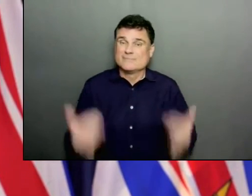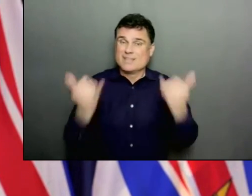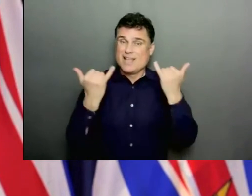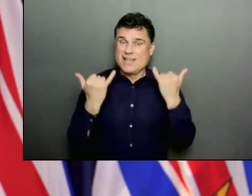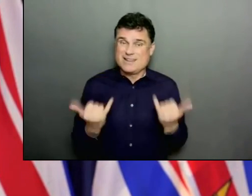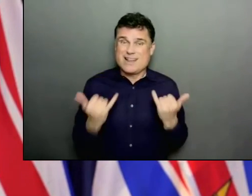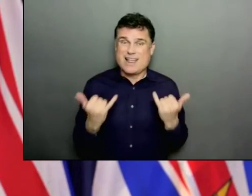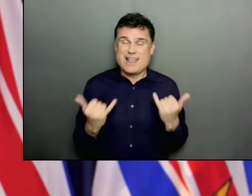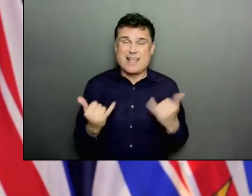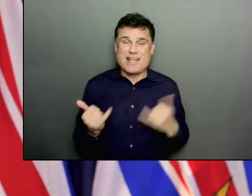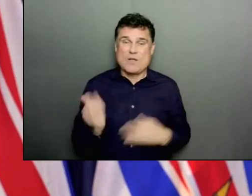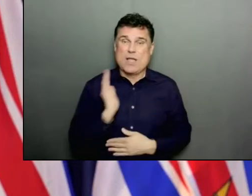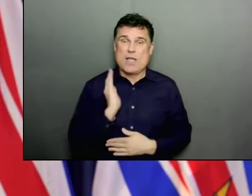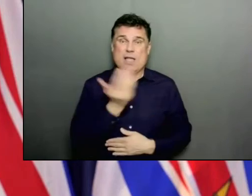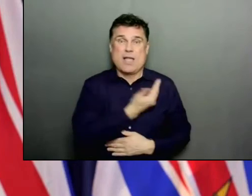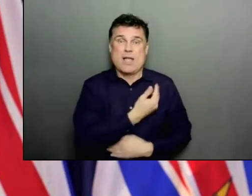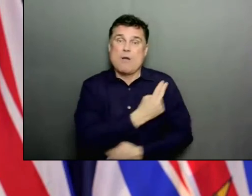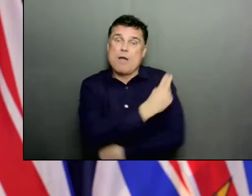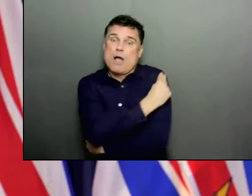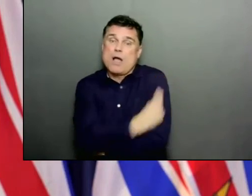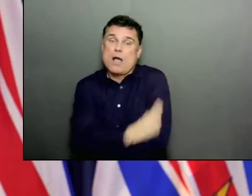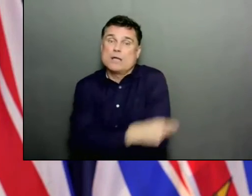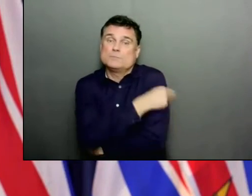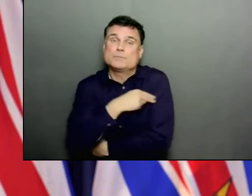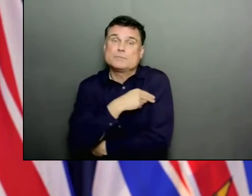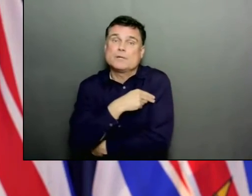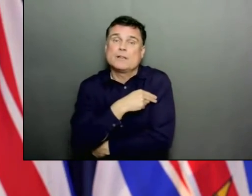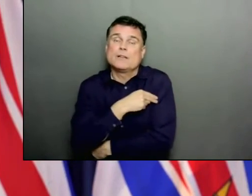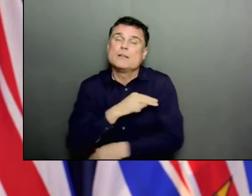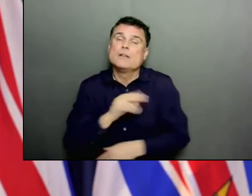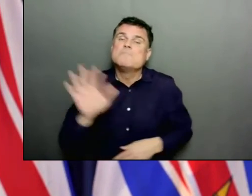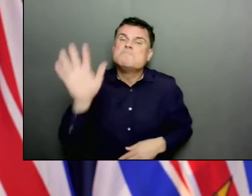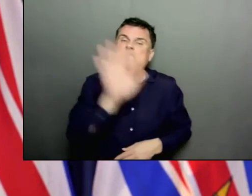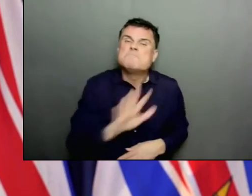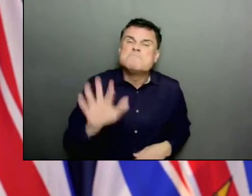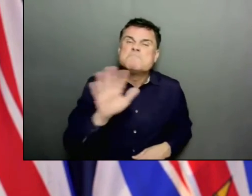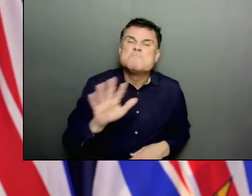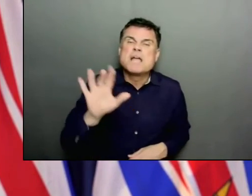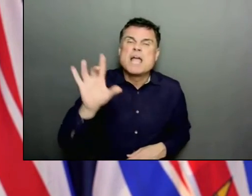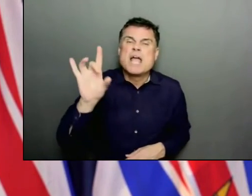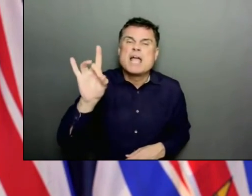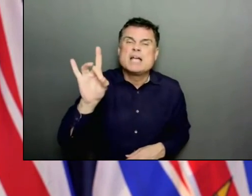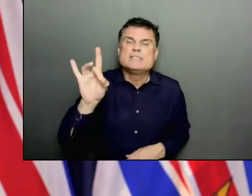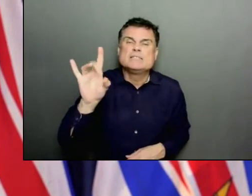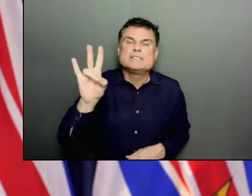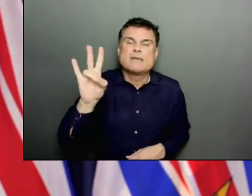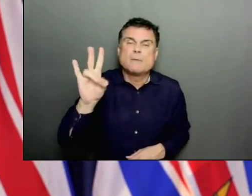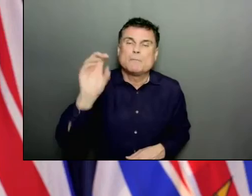above 90. The highest is Vancouver Coastal at 88 per cent. The lowest overall is